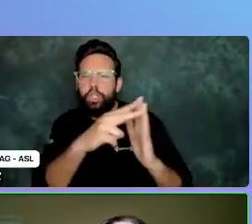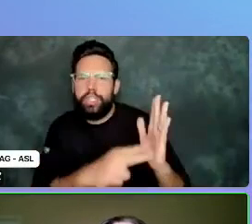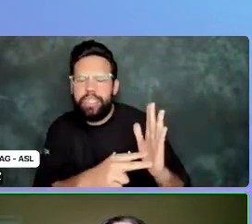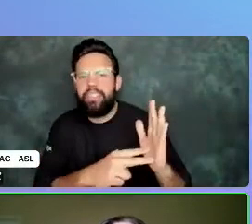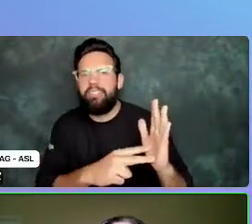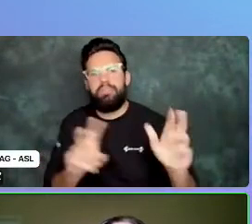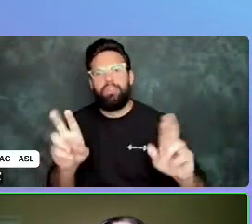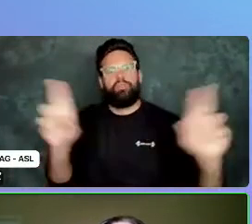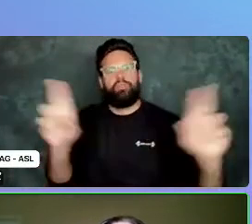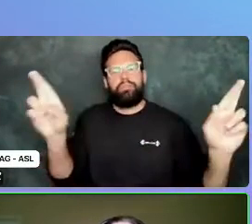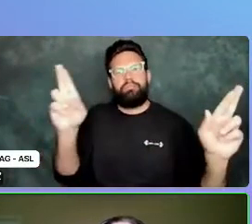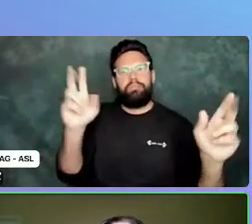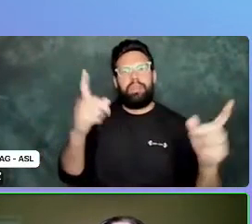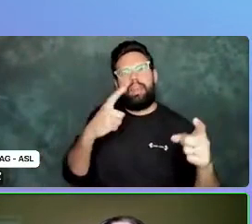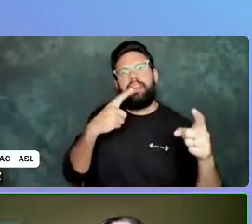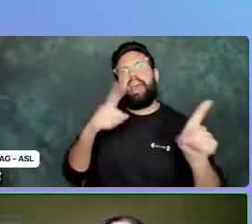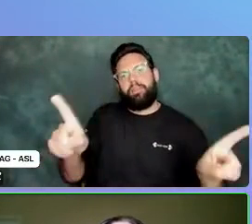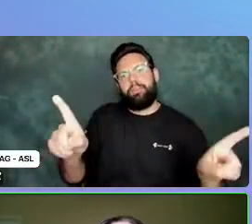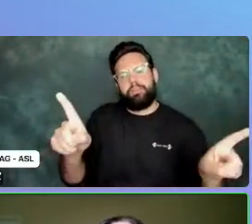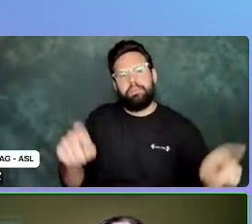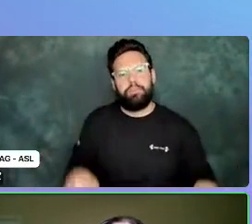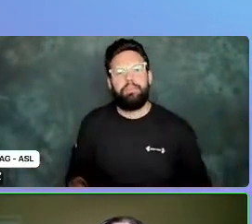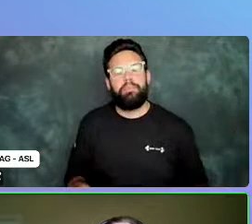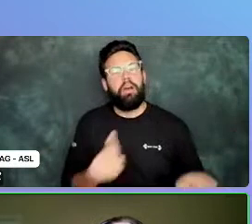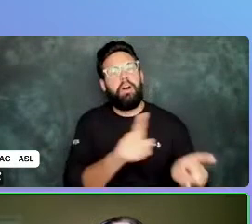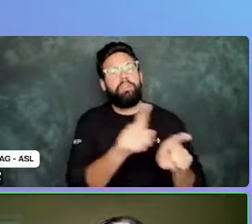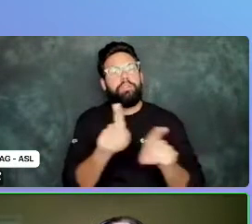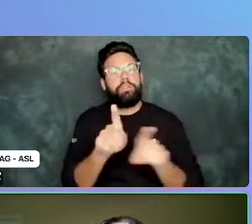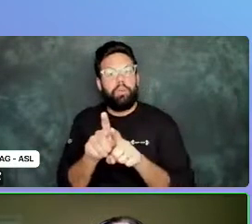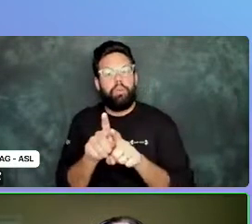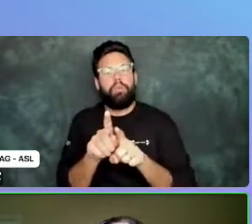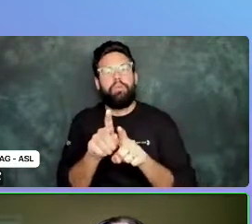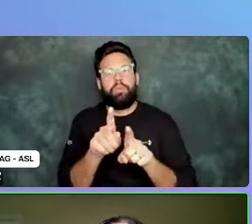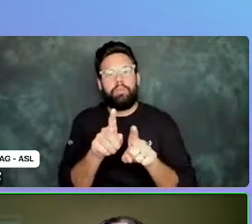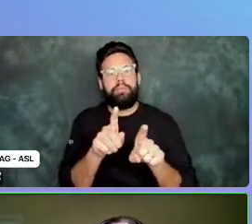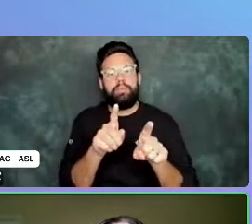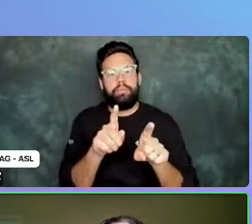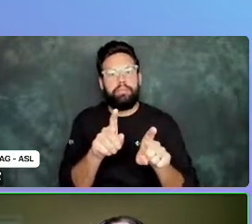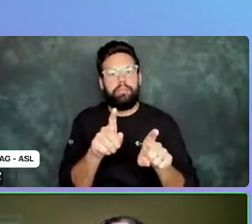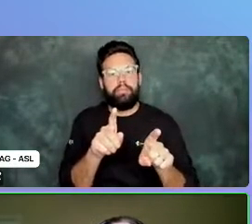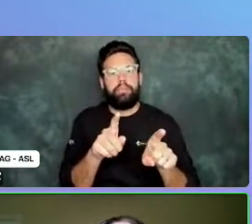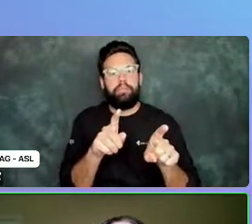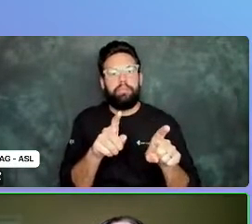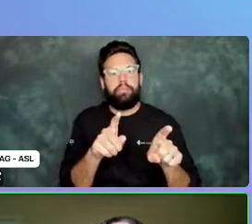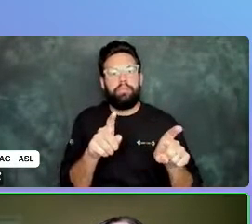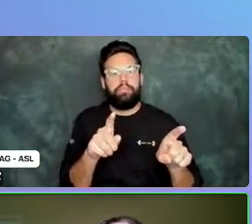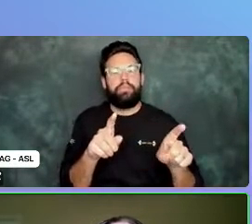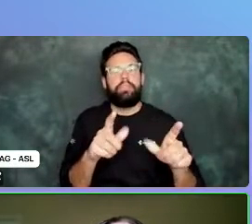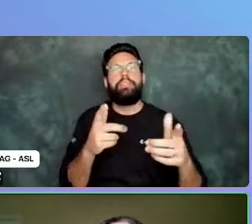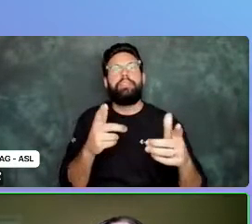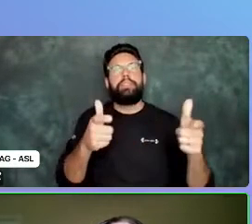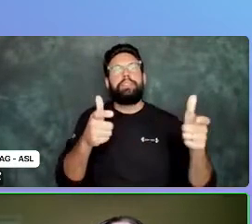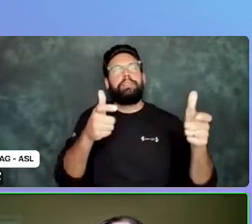to guess or read the label separately. It's announced automatically. The other